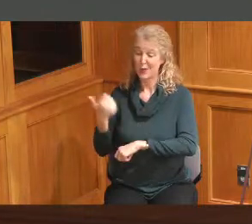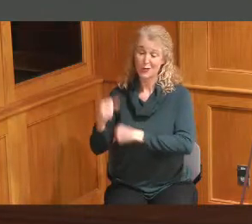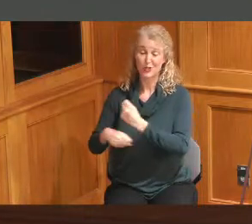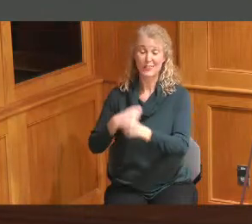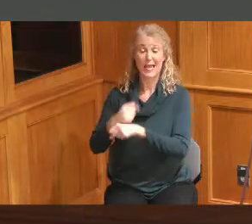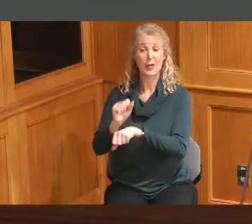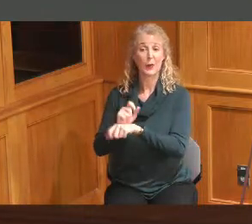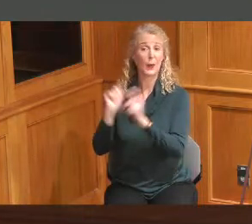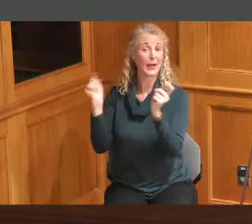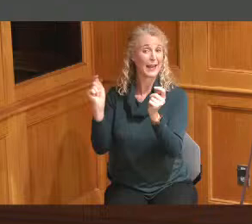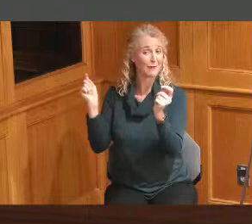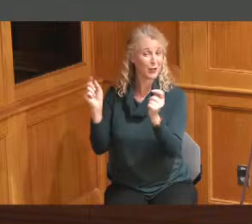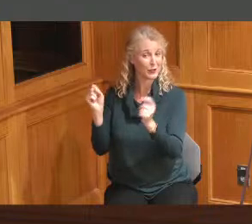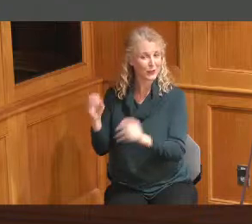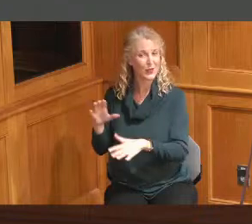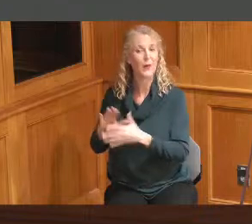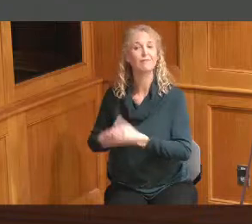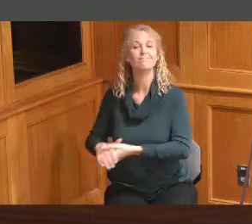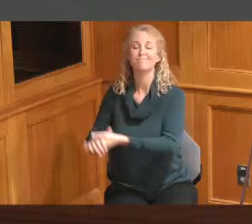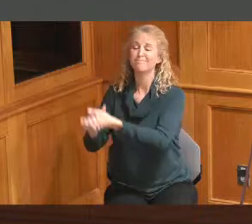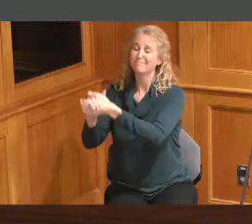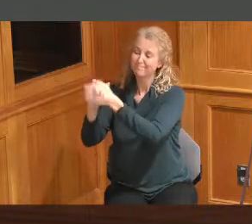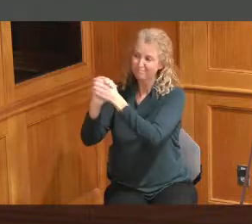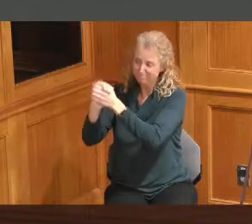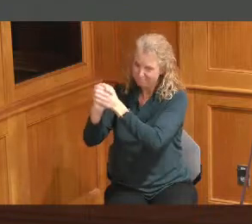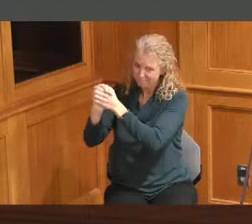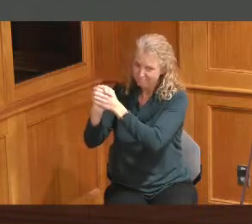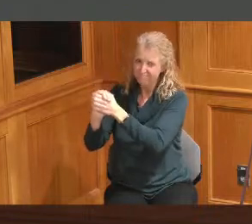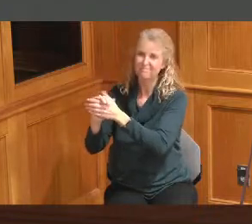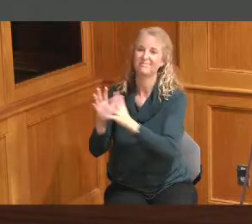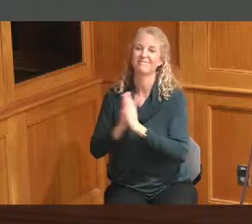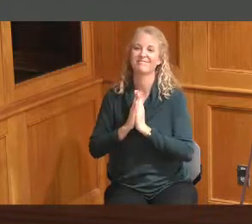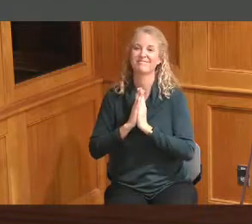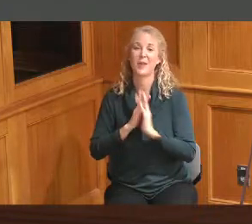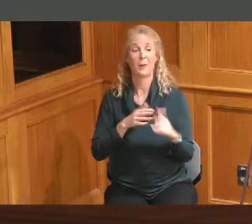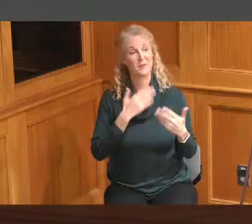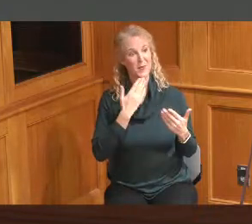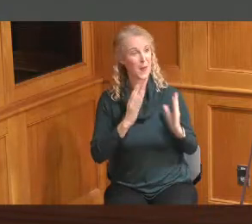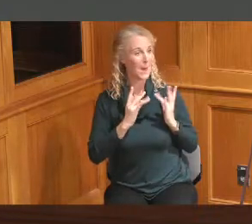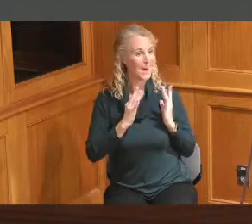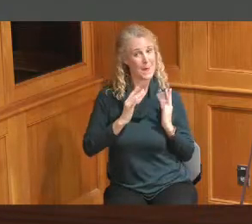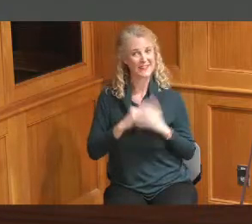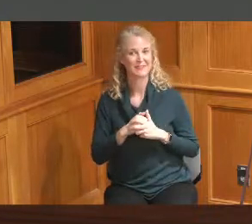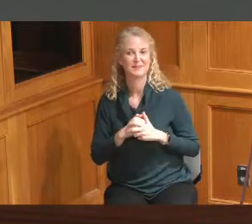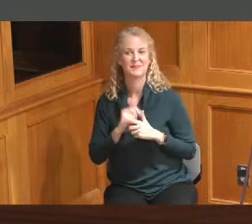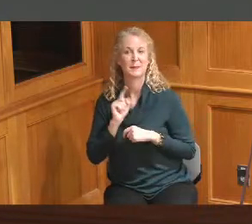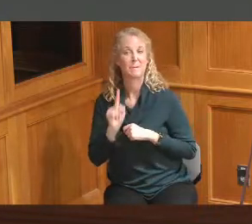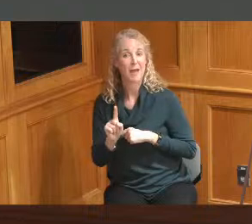been hit so I want to thank congratulate Nick on on that conratulations but just a quick question